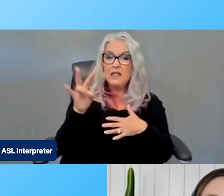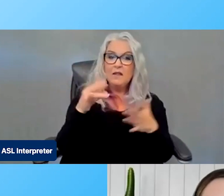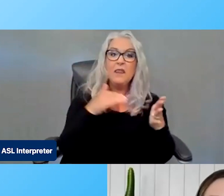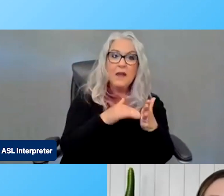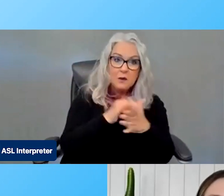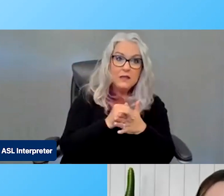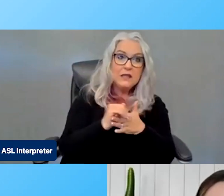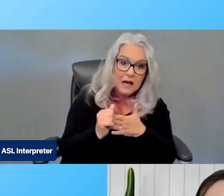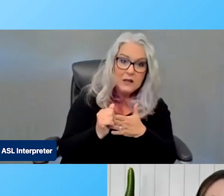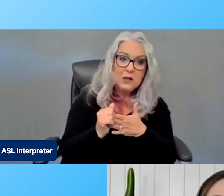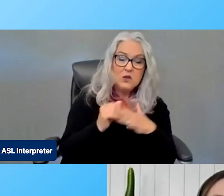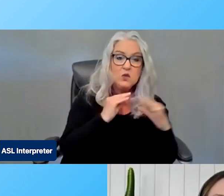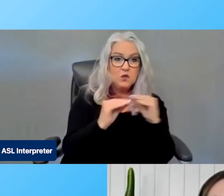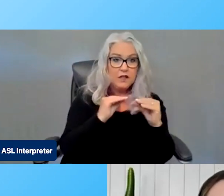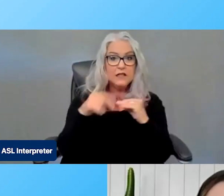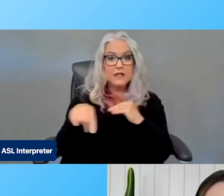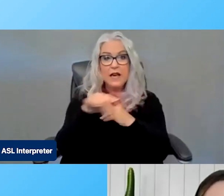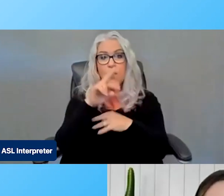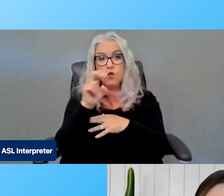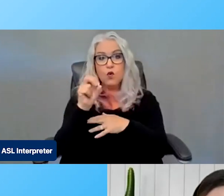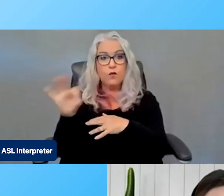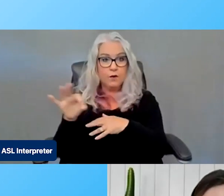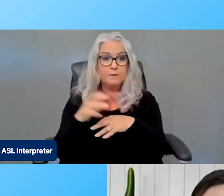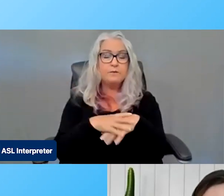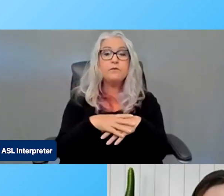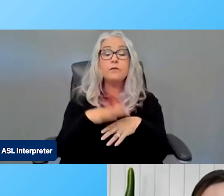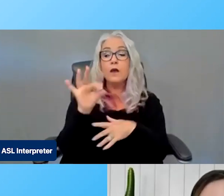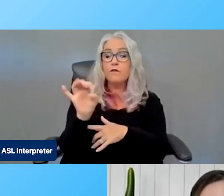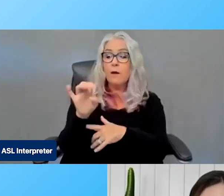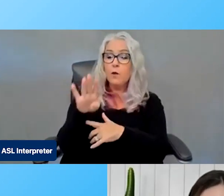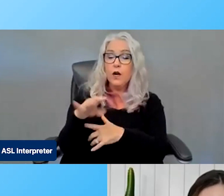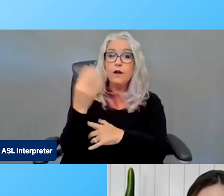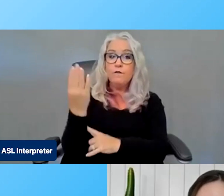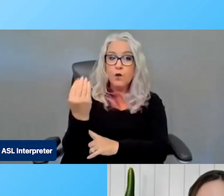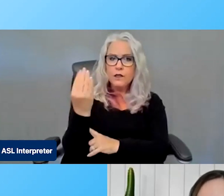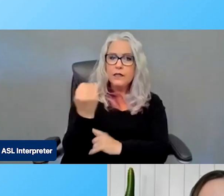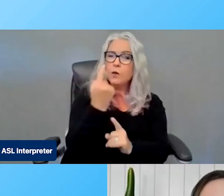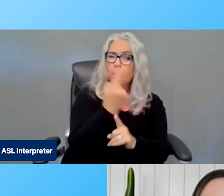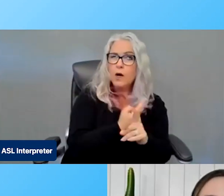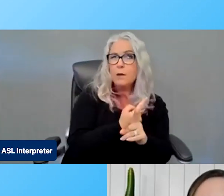$7,000 to repair the roof. On February 14th, about a month and a half later, the client